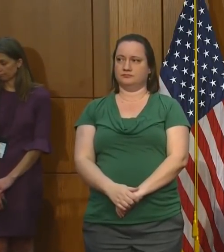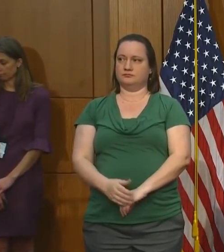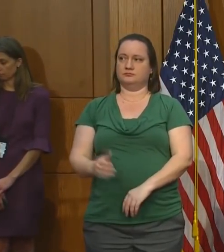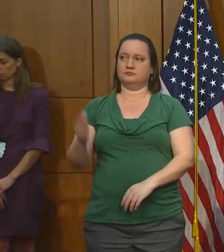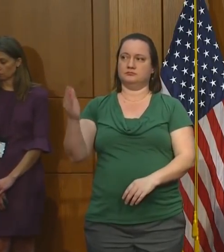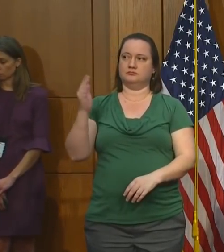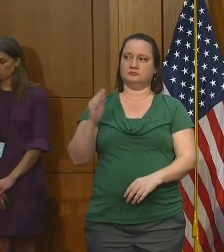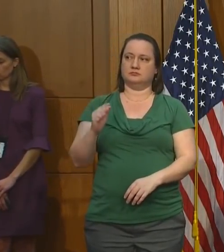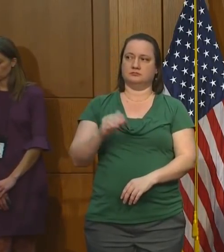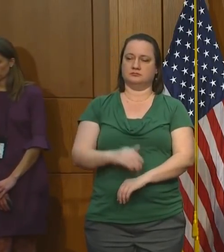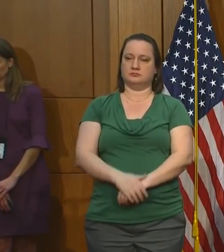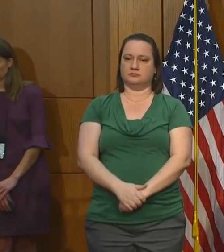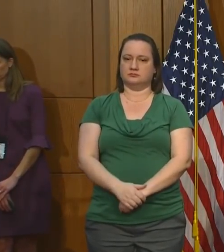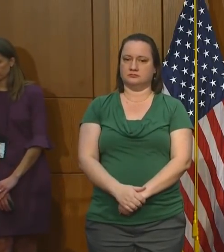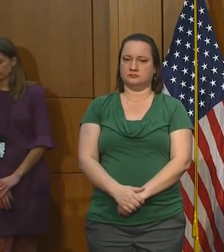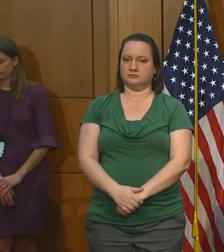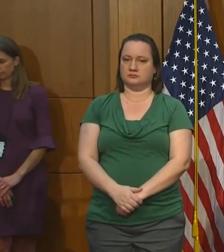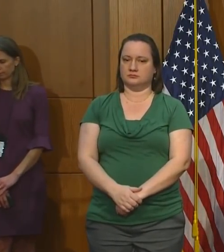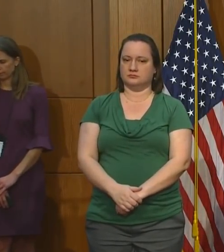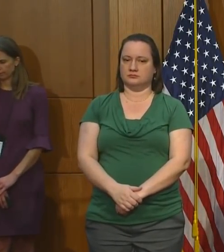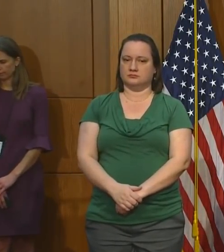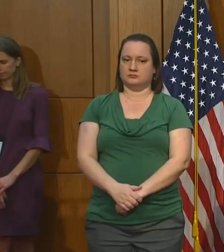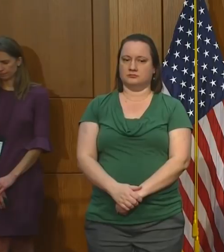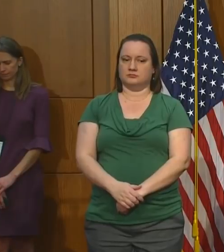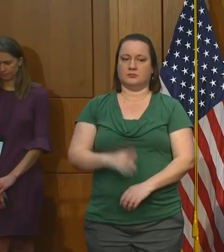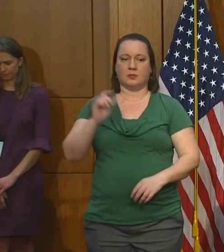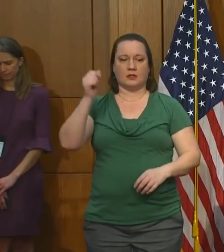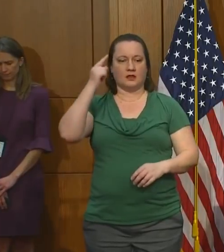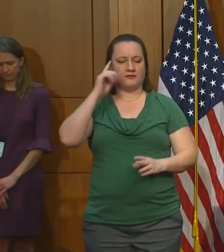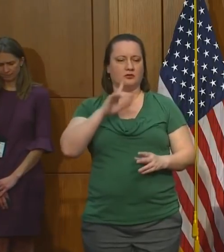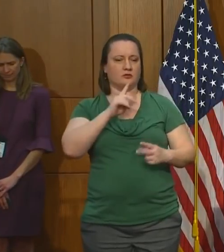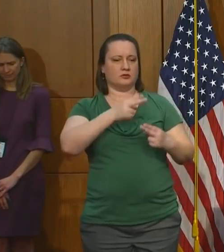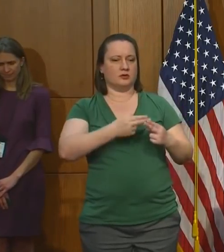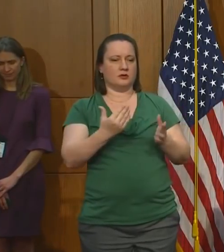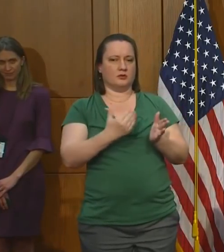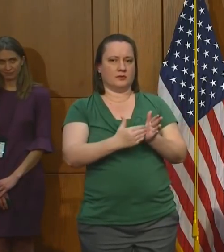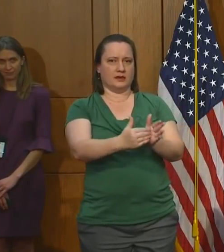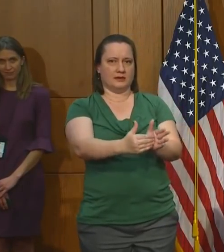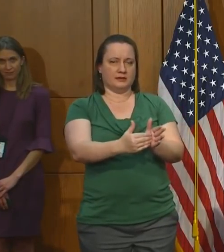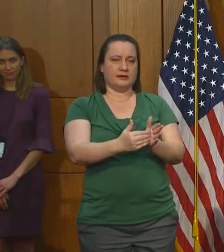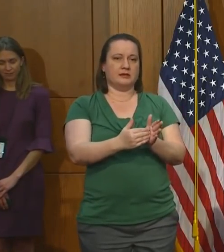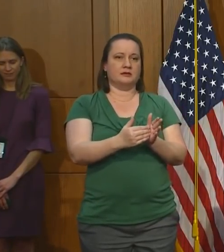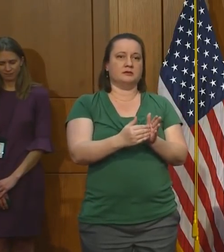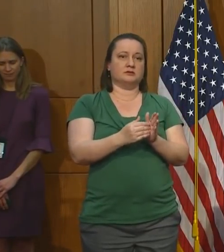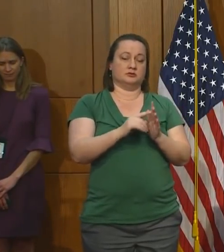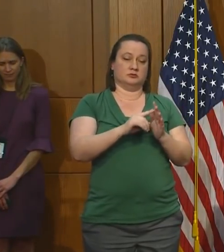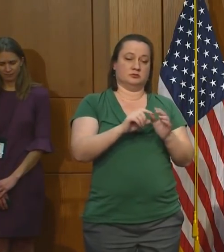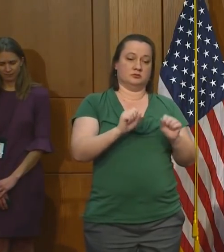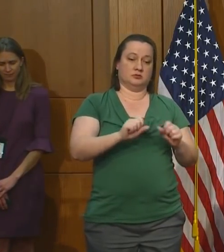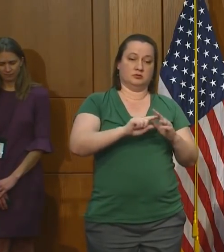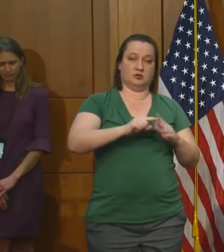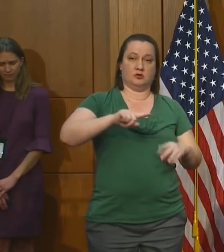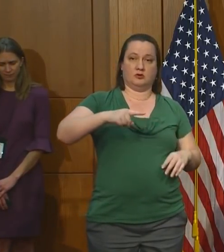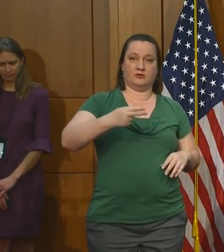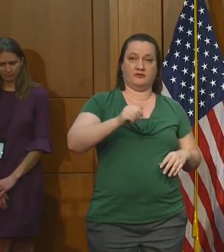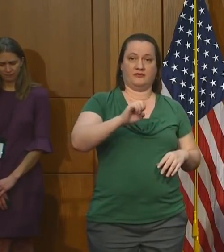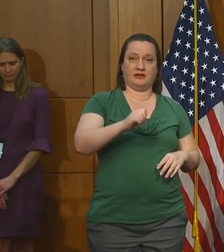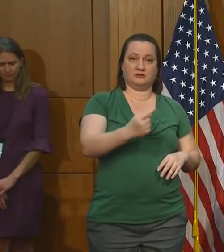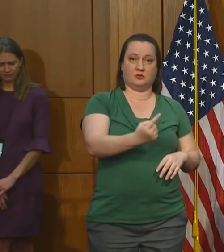PROCESS BUT I IF THAT. THAT'S SOMETHING WE CAN WORK ON SPECIAL I'M UP. TO THAT.